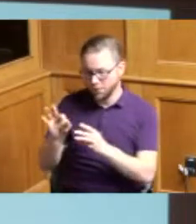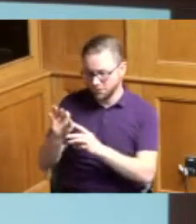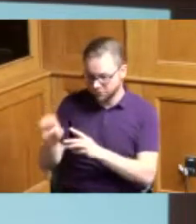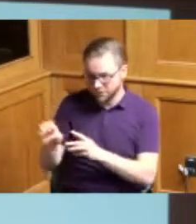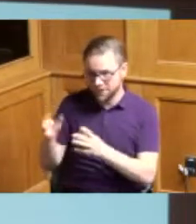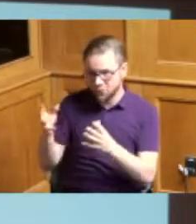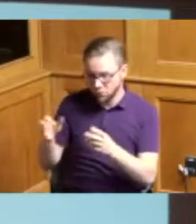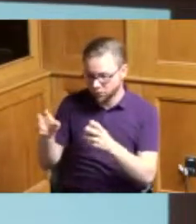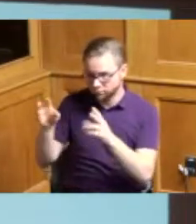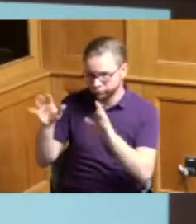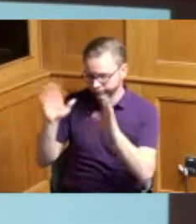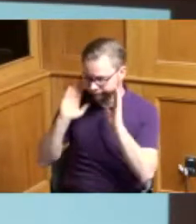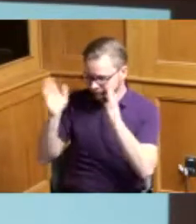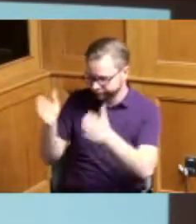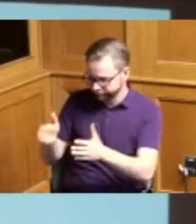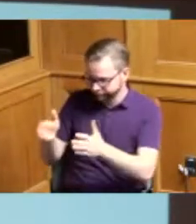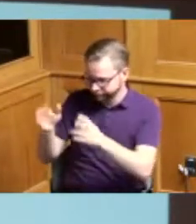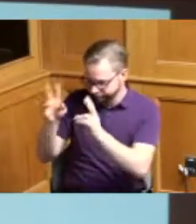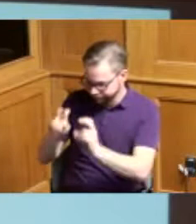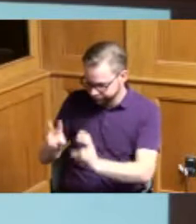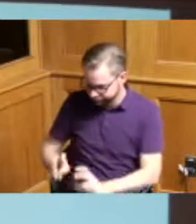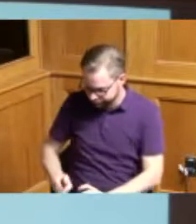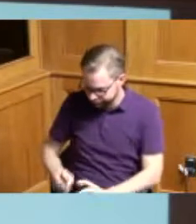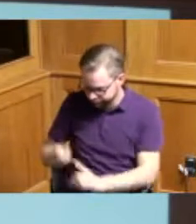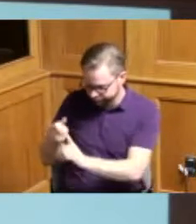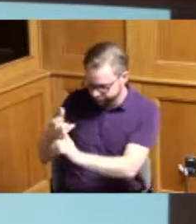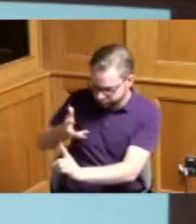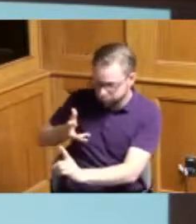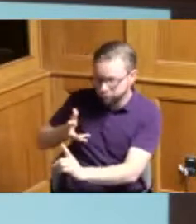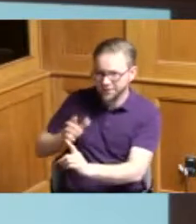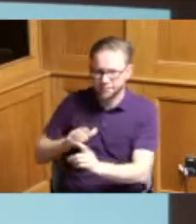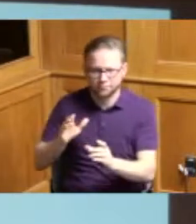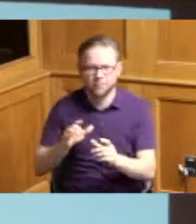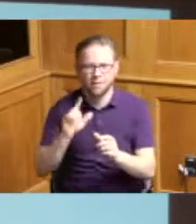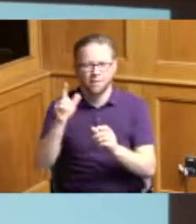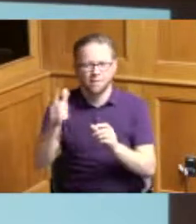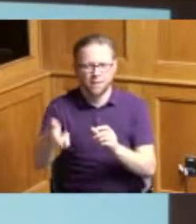talking separately at a future date about the more holistic approach as well